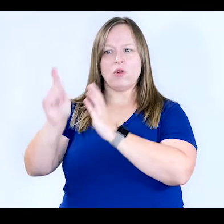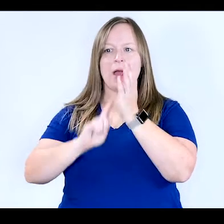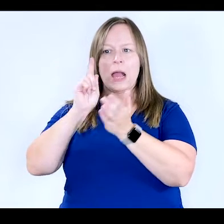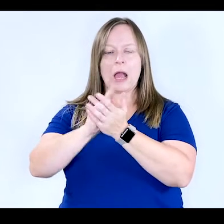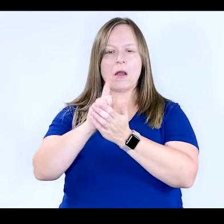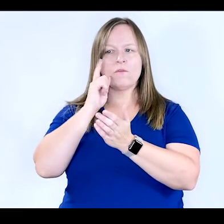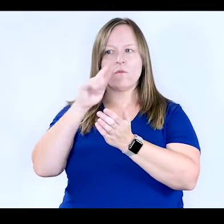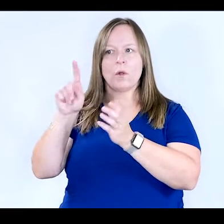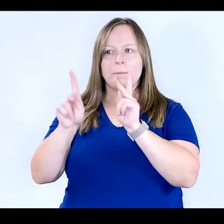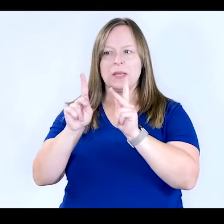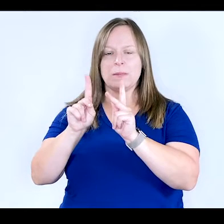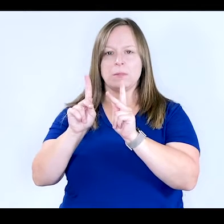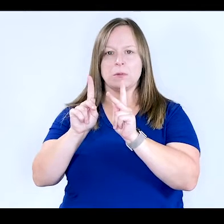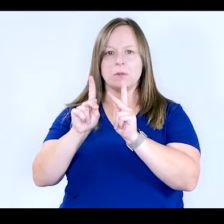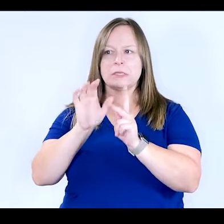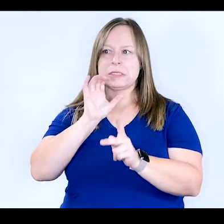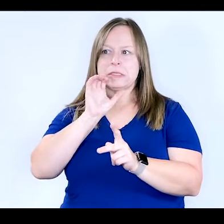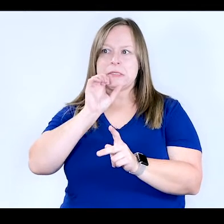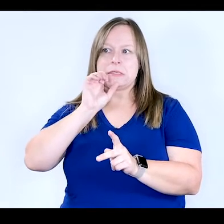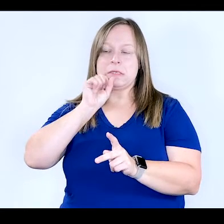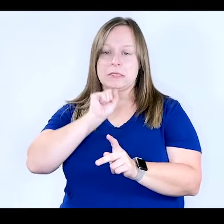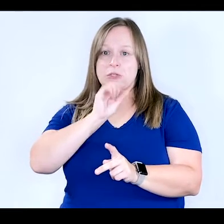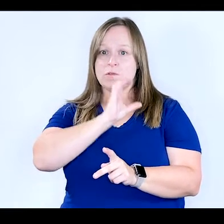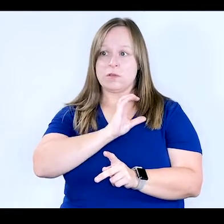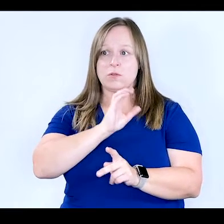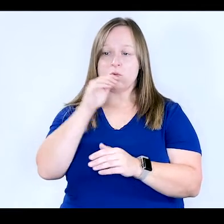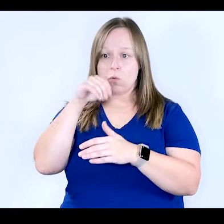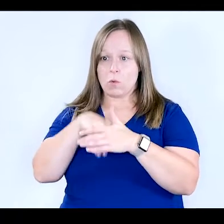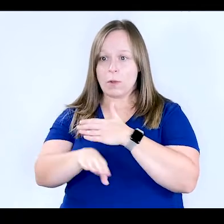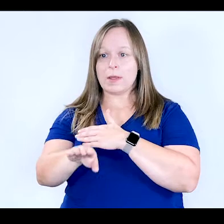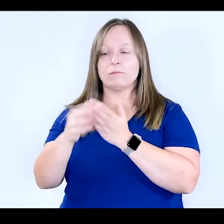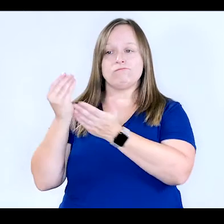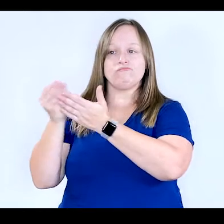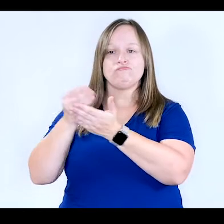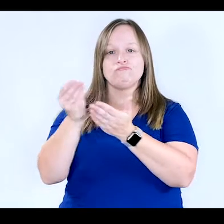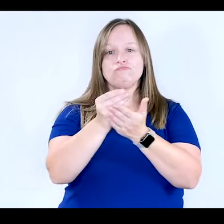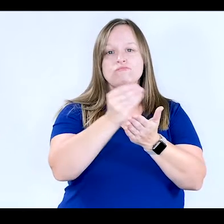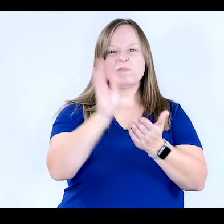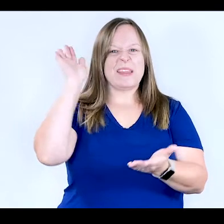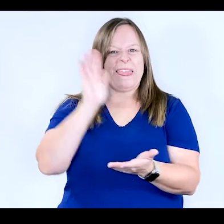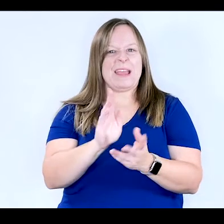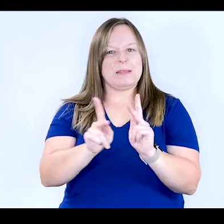specifically for seniors so that they're able to go in and shop with less people